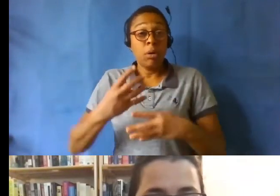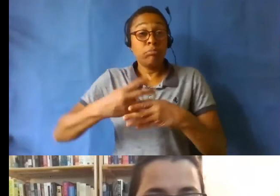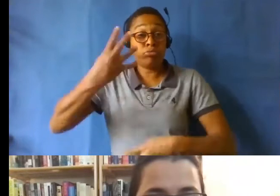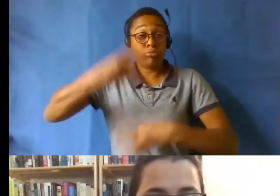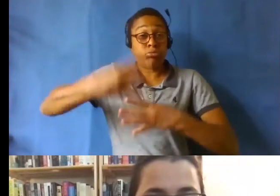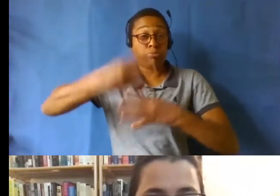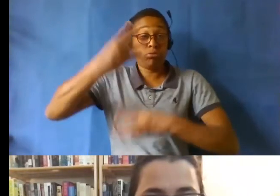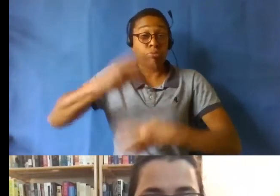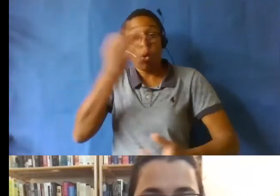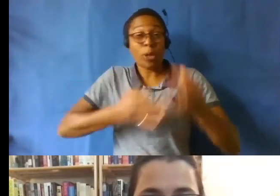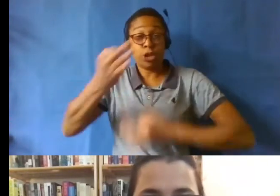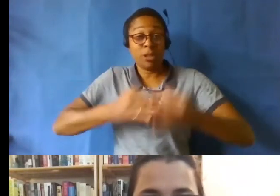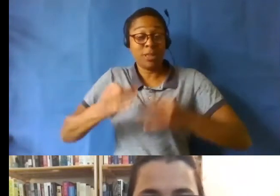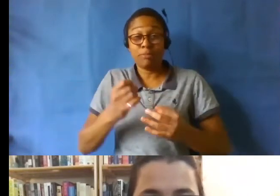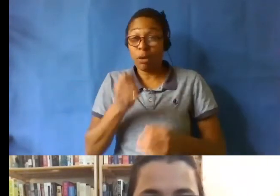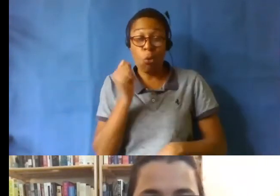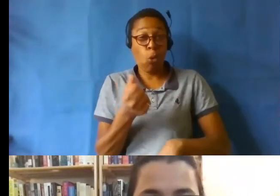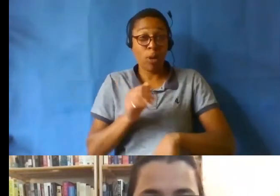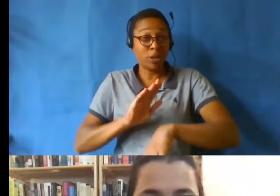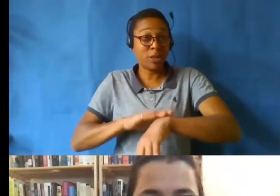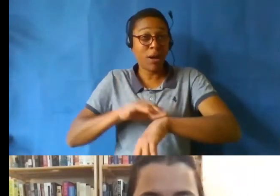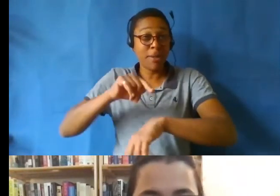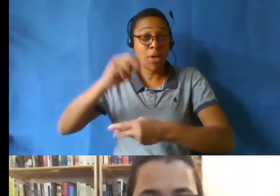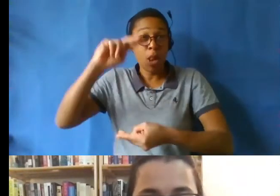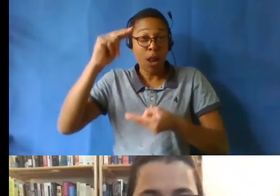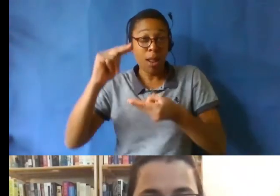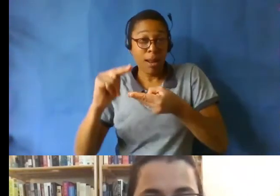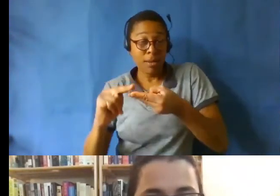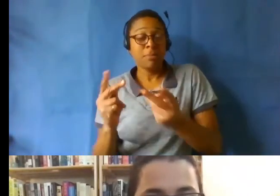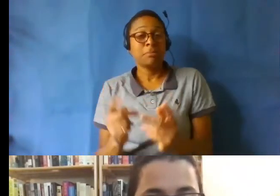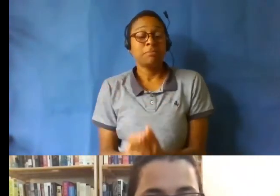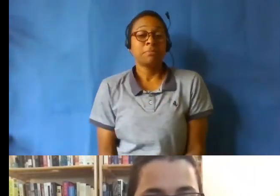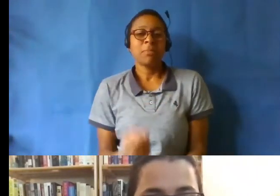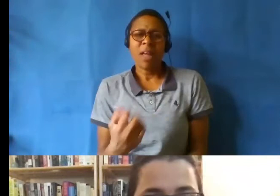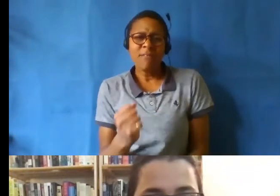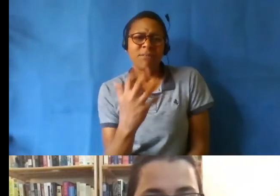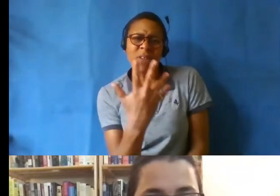I have about five,six questions in front of me but there's one I'm going to take and I